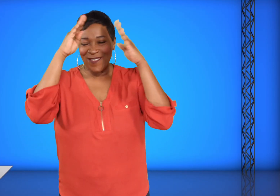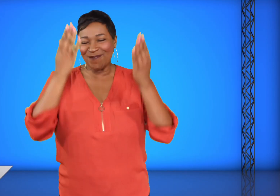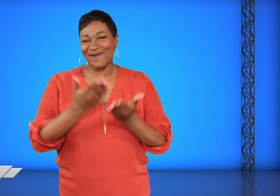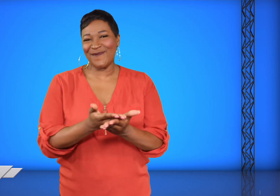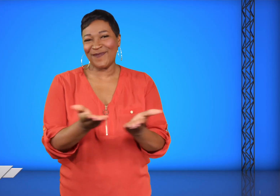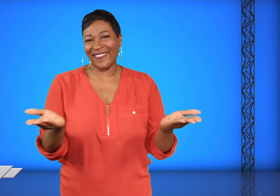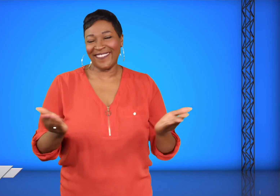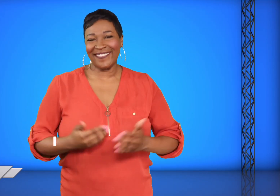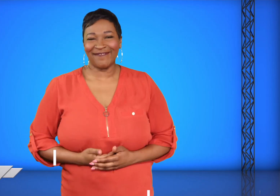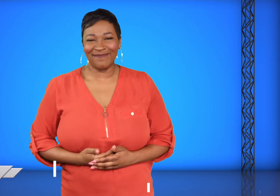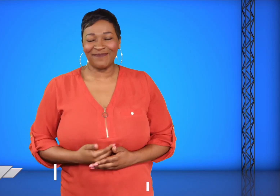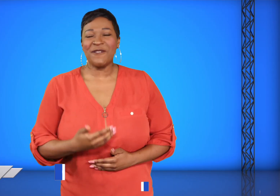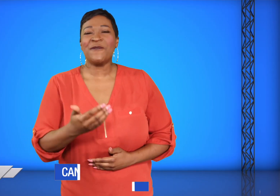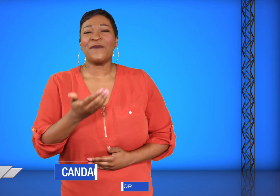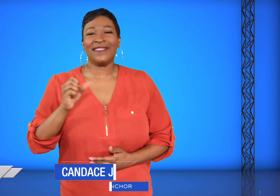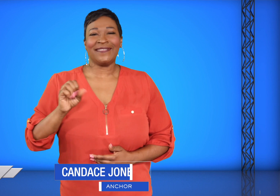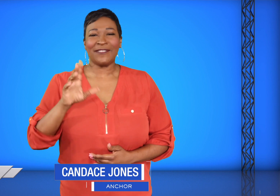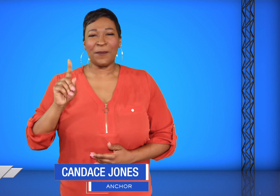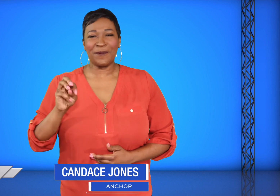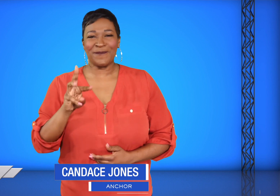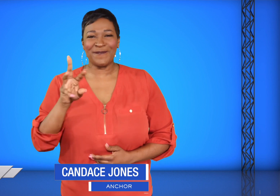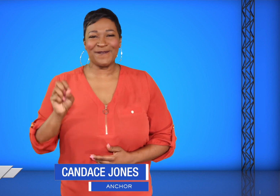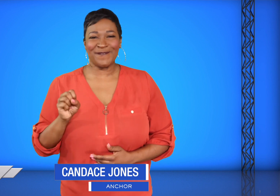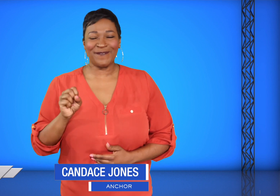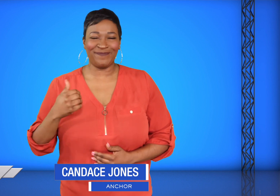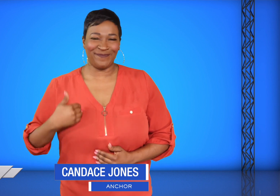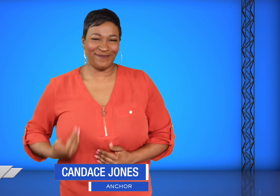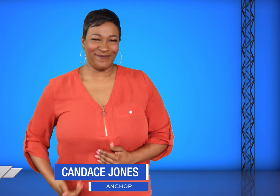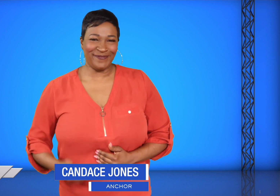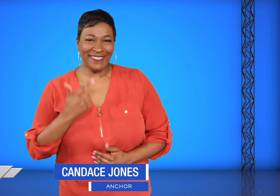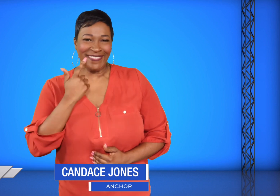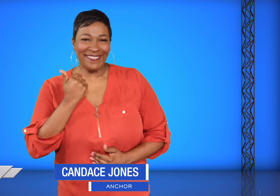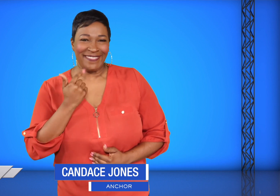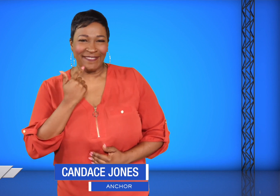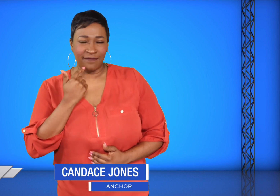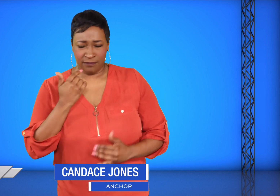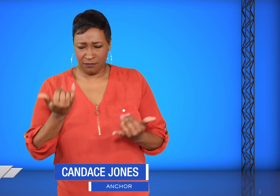Hello everyone. Welcome to Sign1News. I'm Candace Jones.